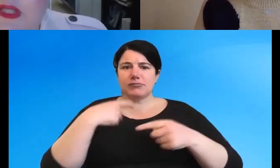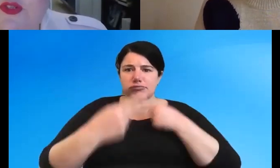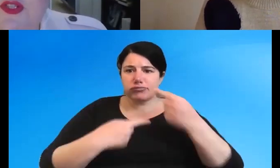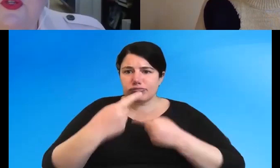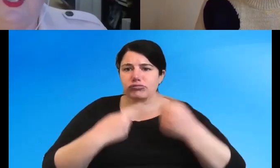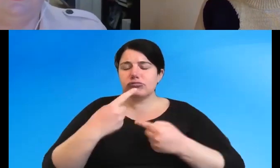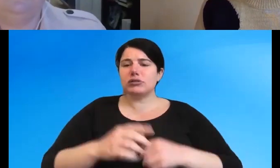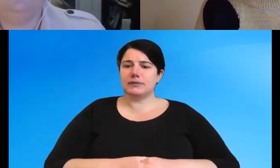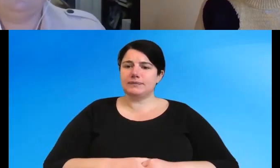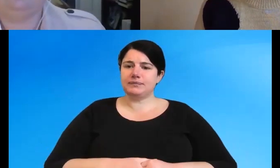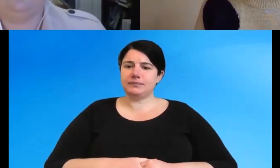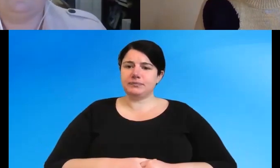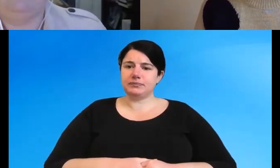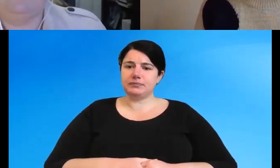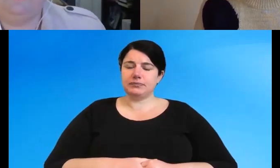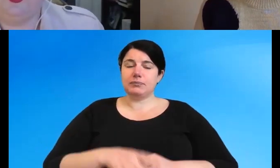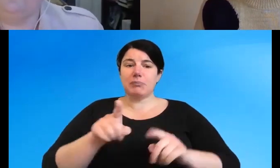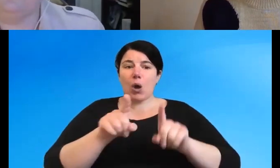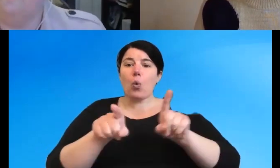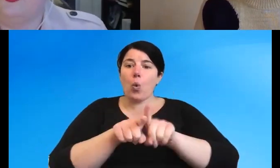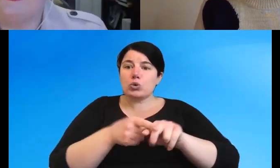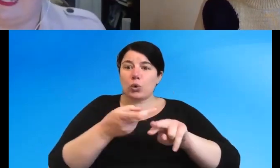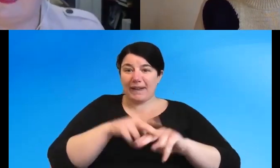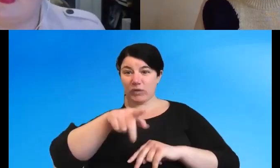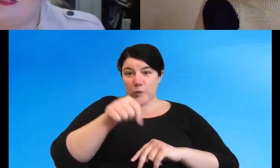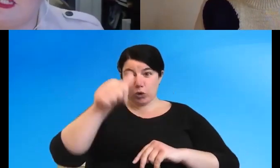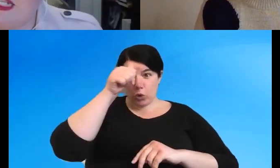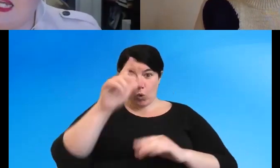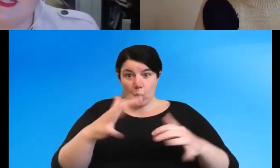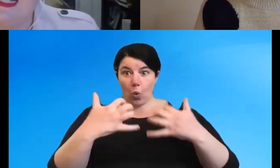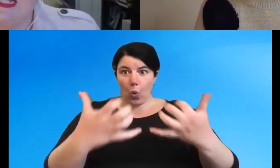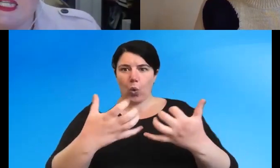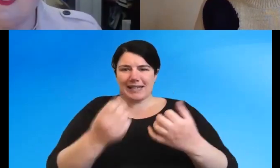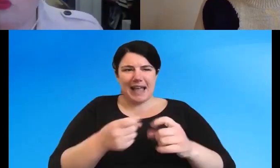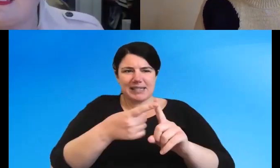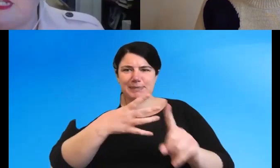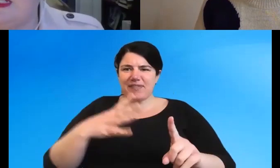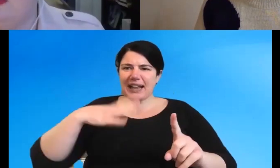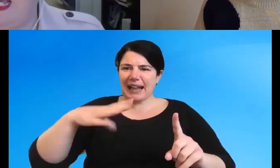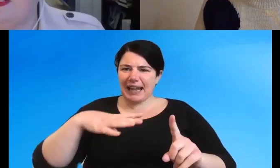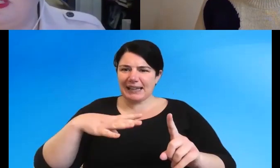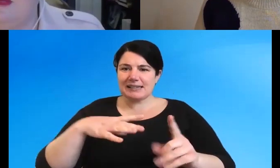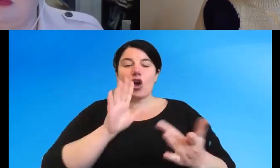But also, if you have - if you know your audience has specific needs, getting directly in contact with them and